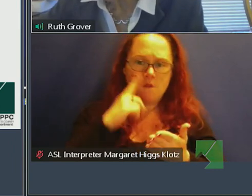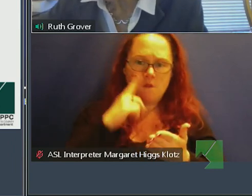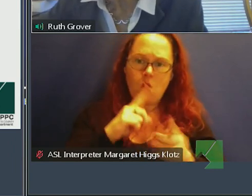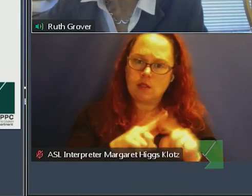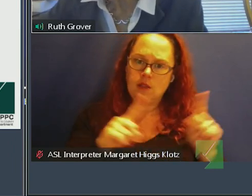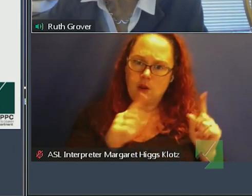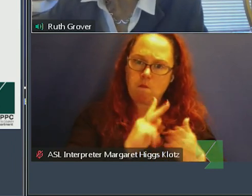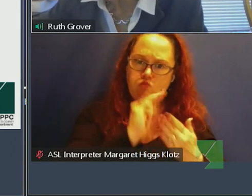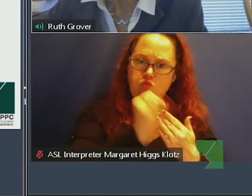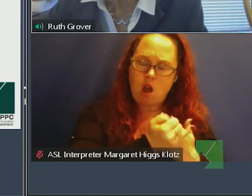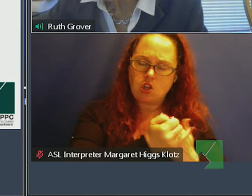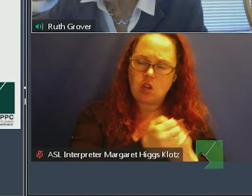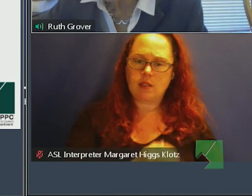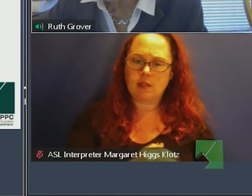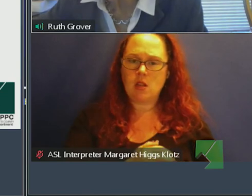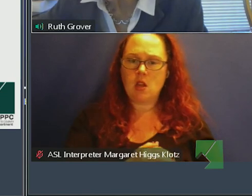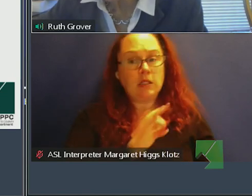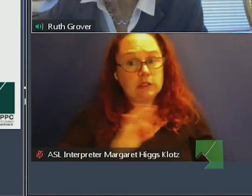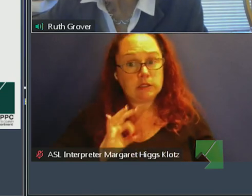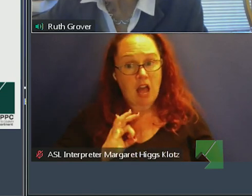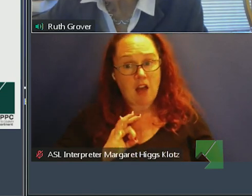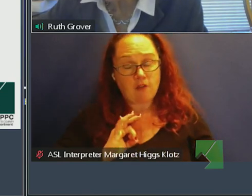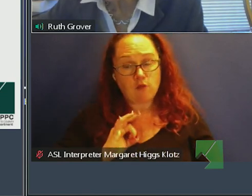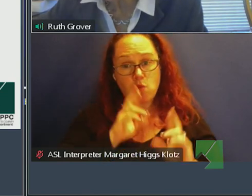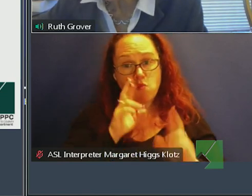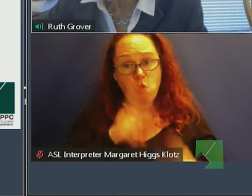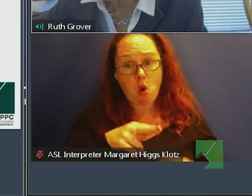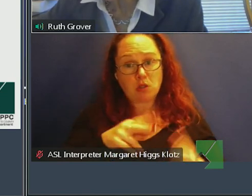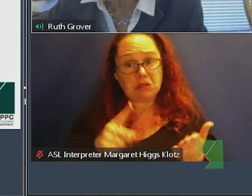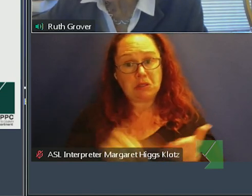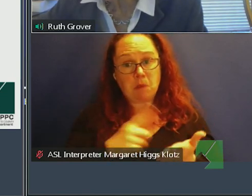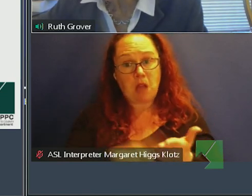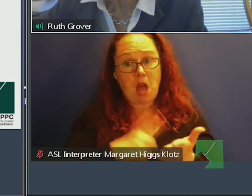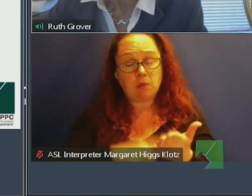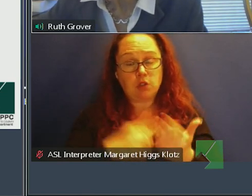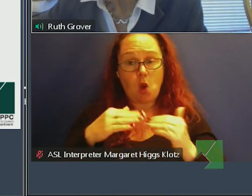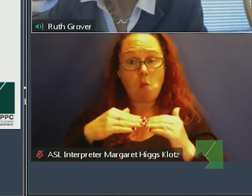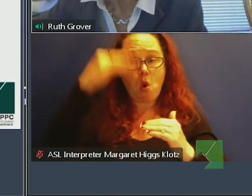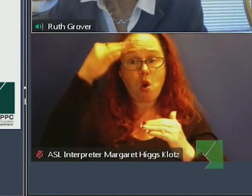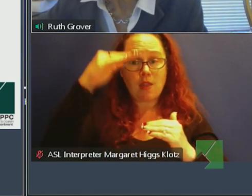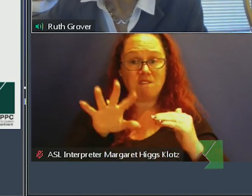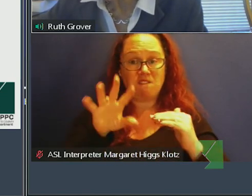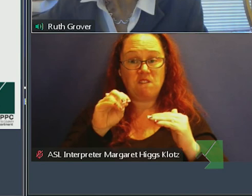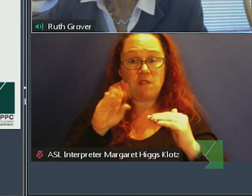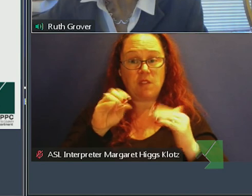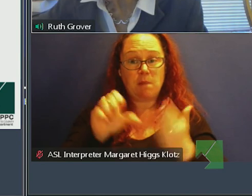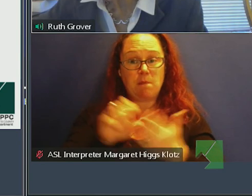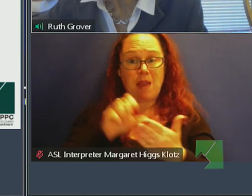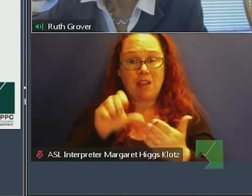where staff reports sometimes exceed 50 pages in length. I would question why.